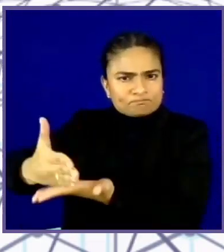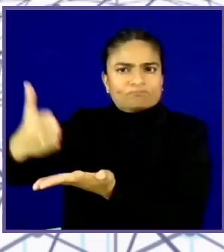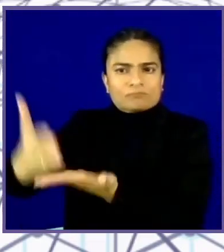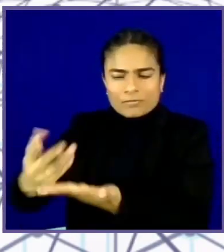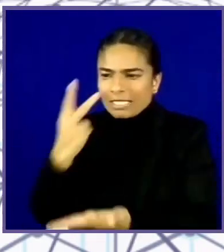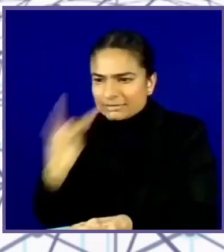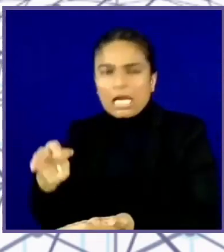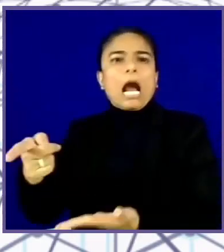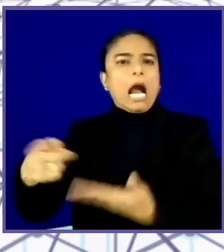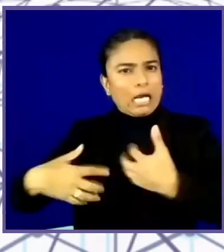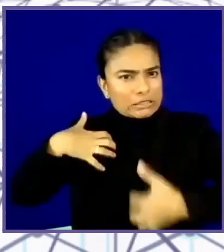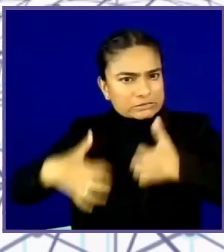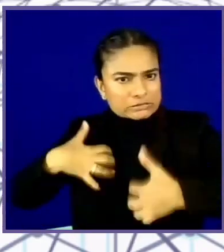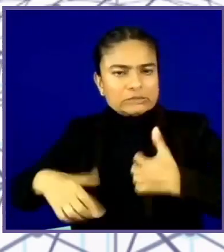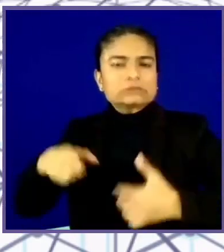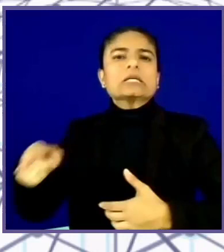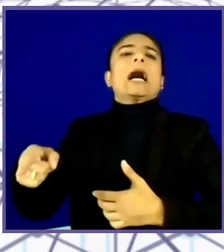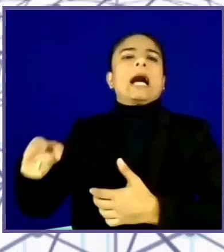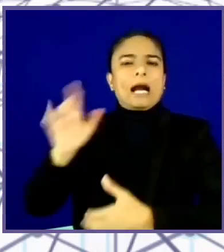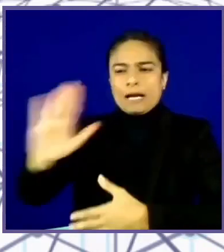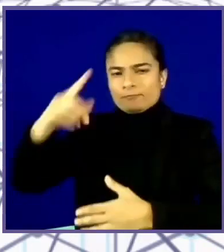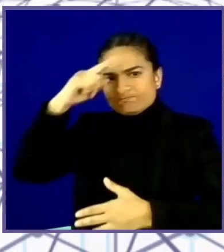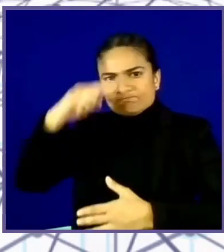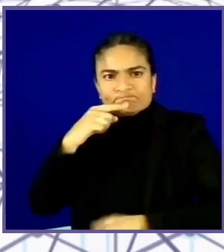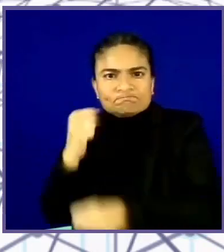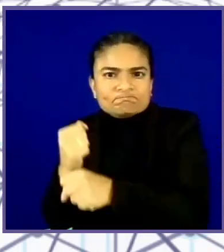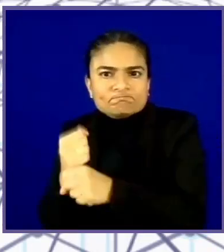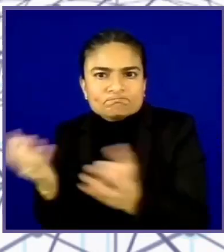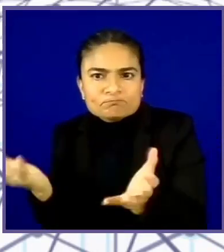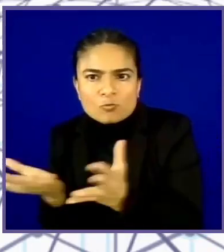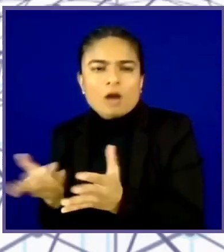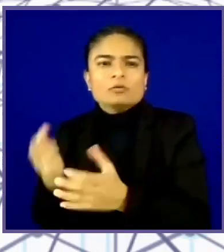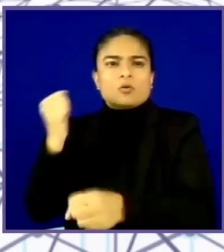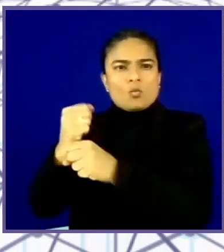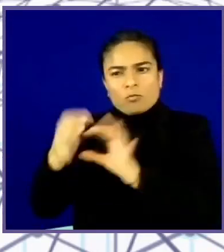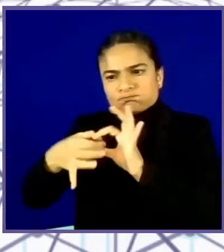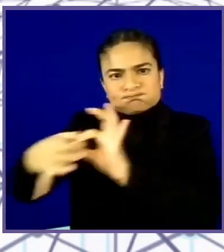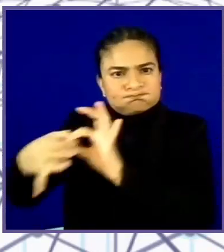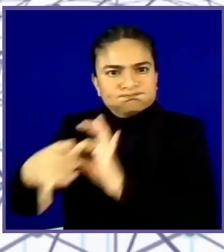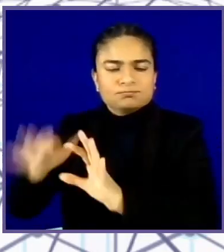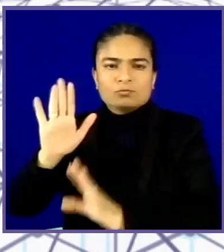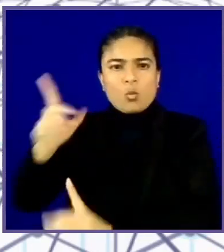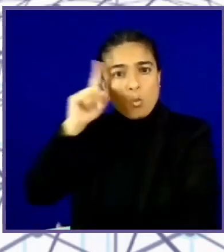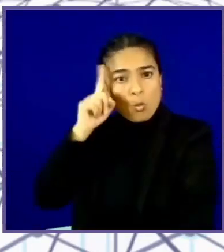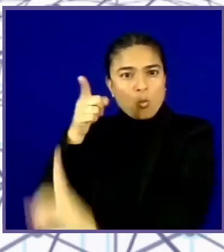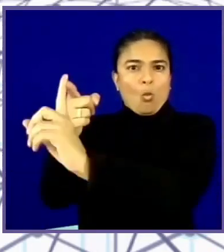to their quality of life, health and well being, then synthesising information from